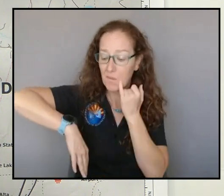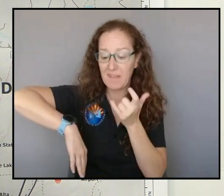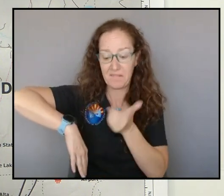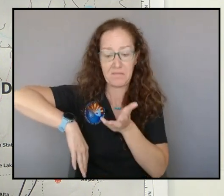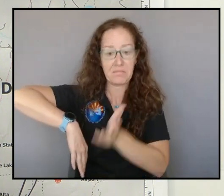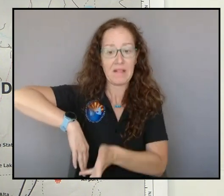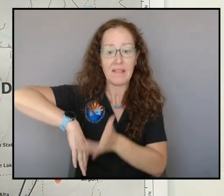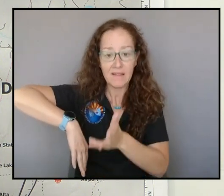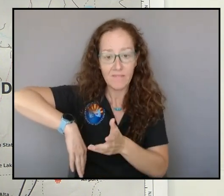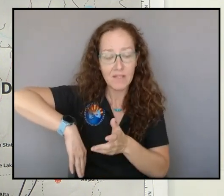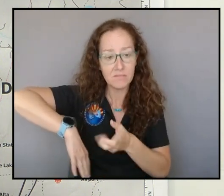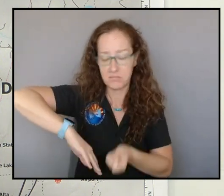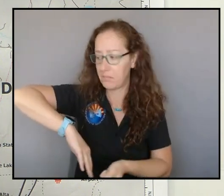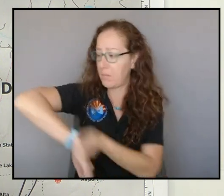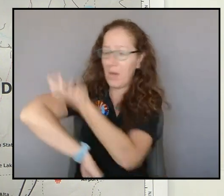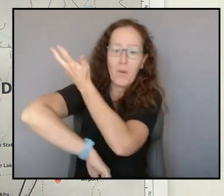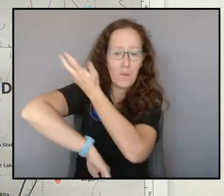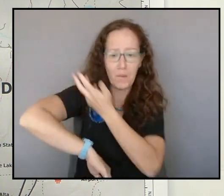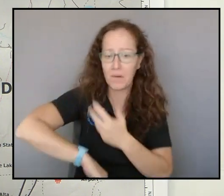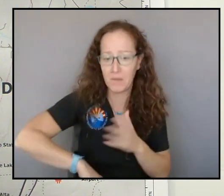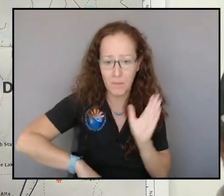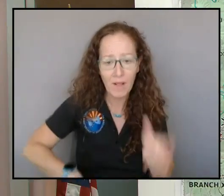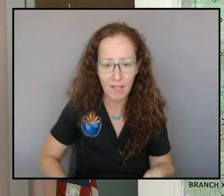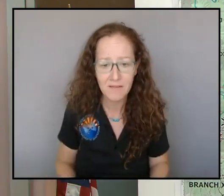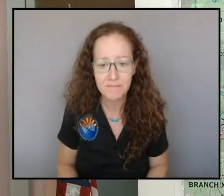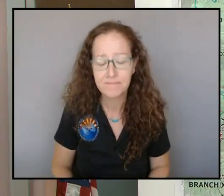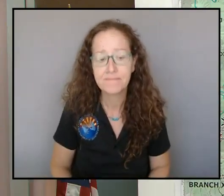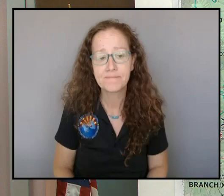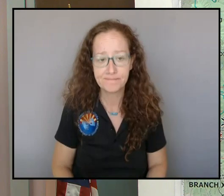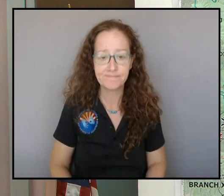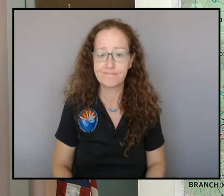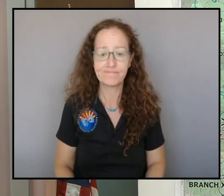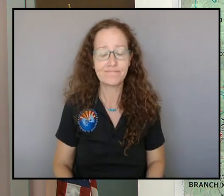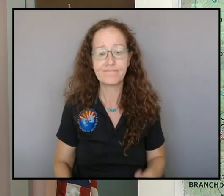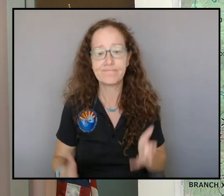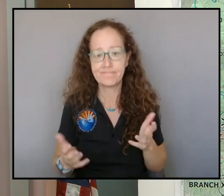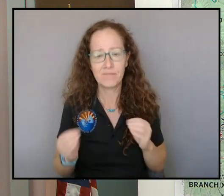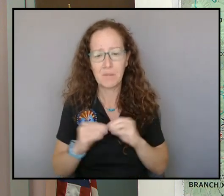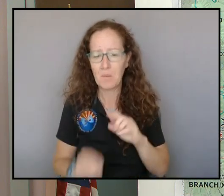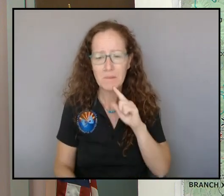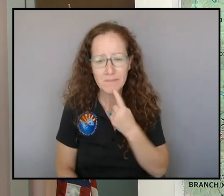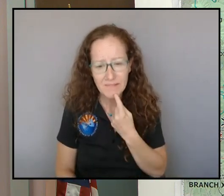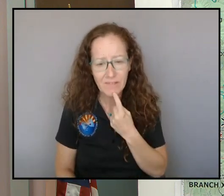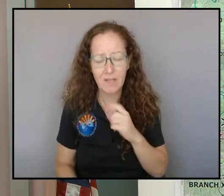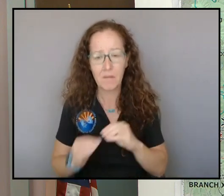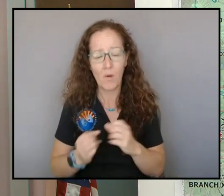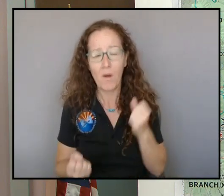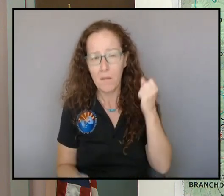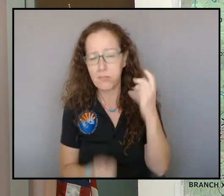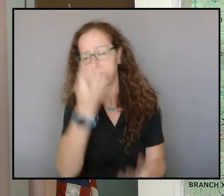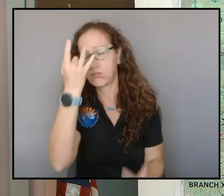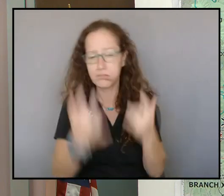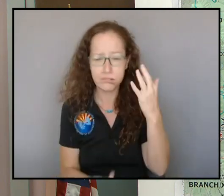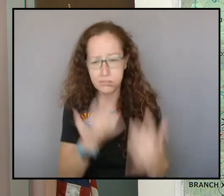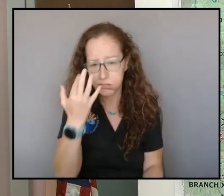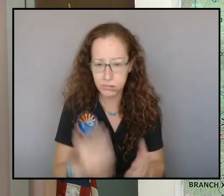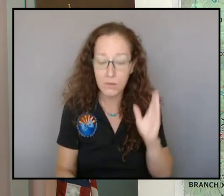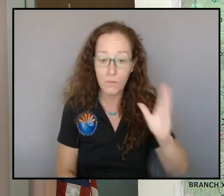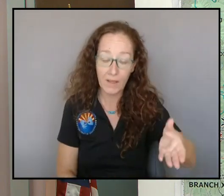happen much more rapid and with much more severity as it does that. And so the intent of starting at the top with our